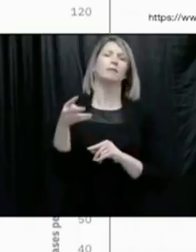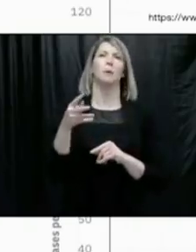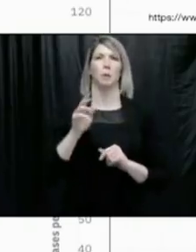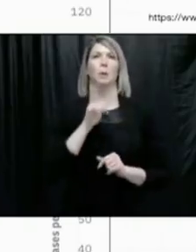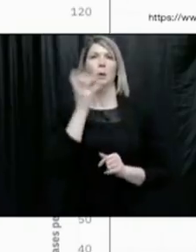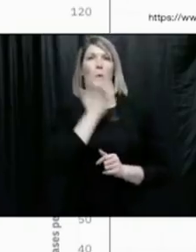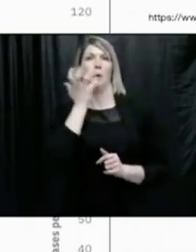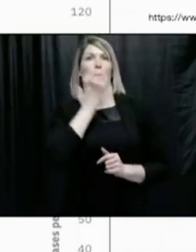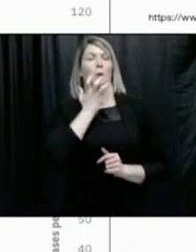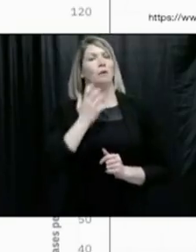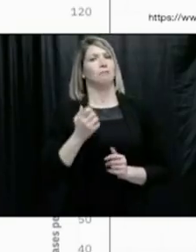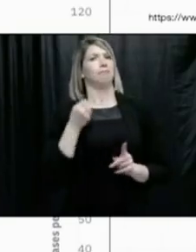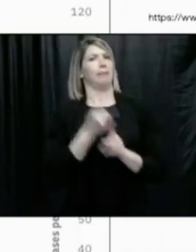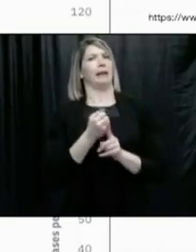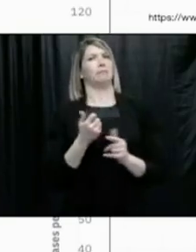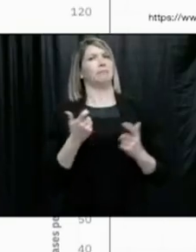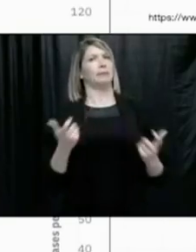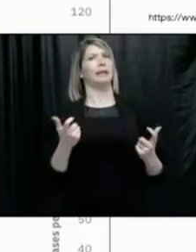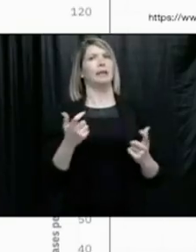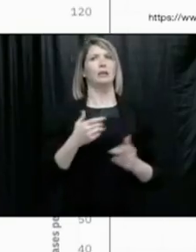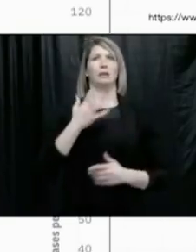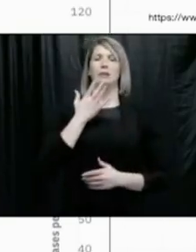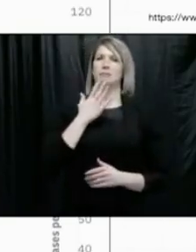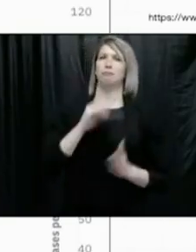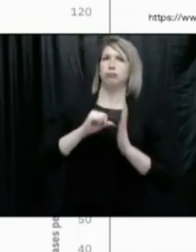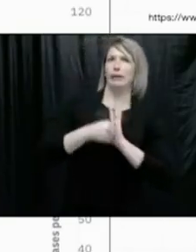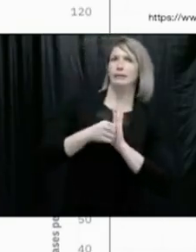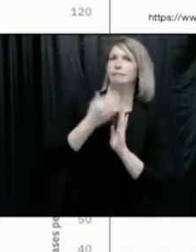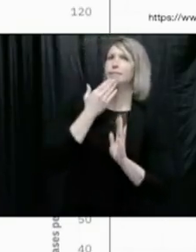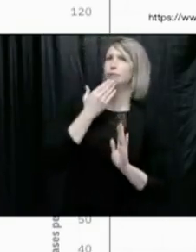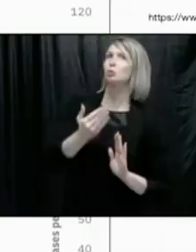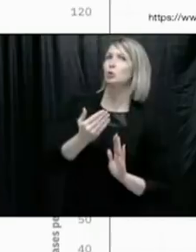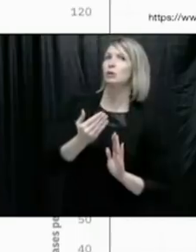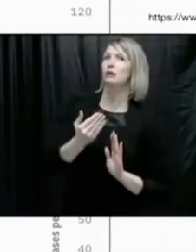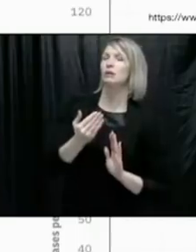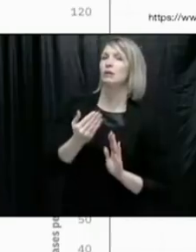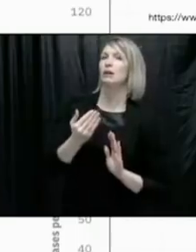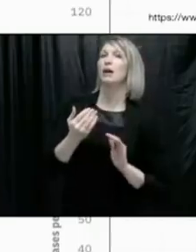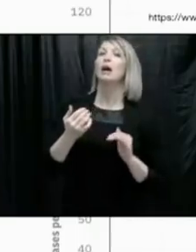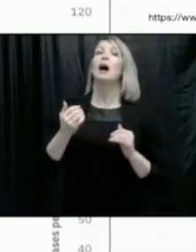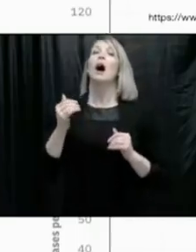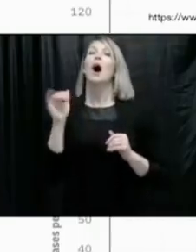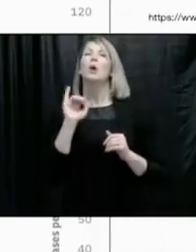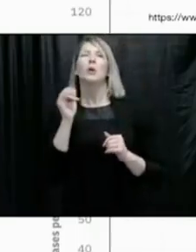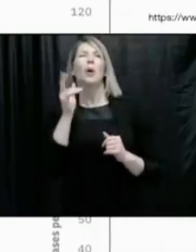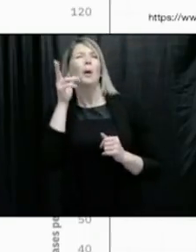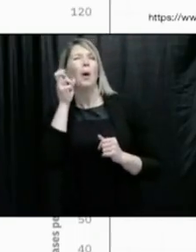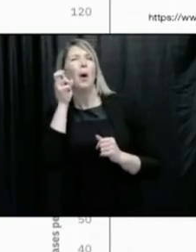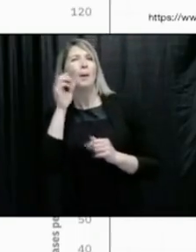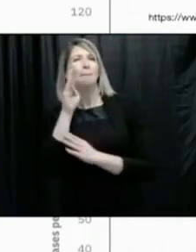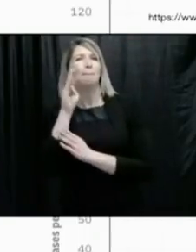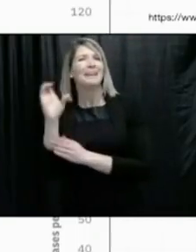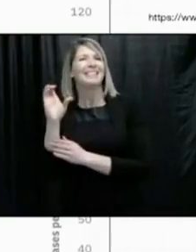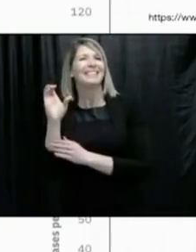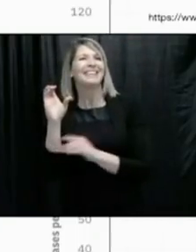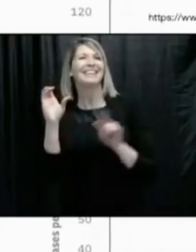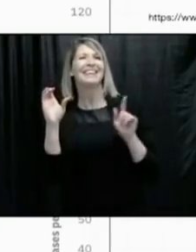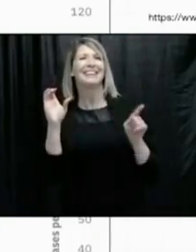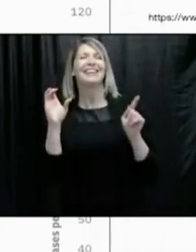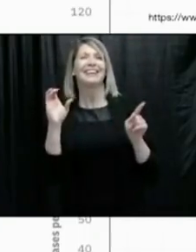ACTUALLY DOING, AS HARD AS IT